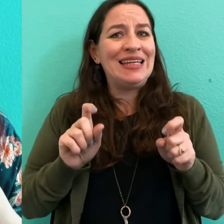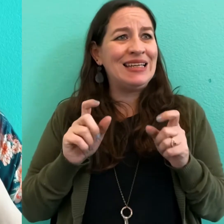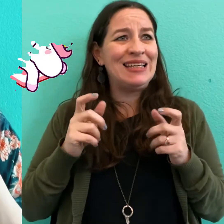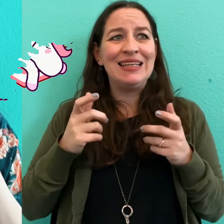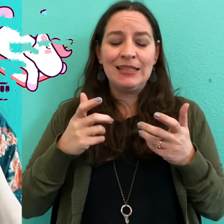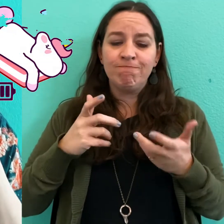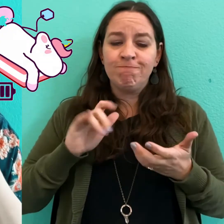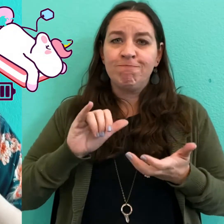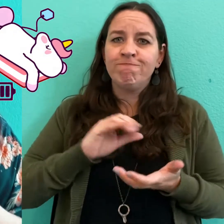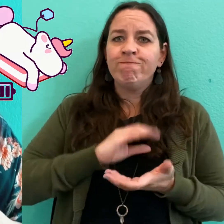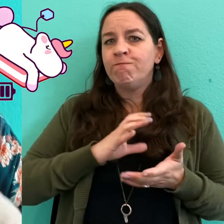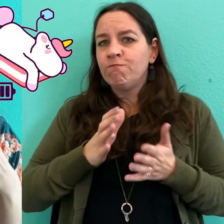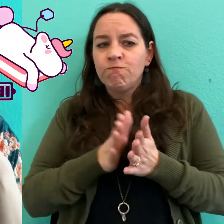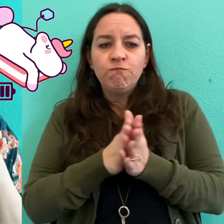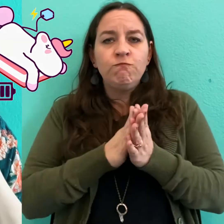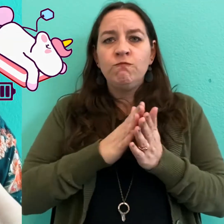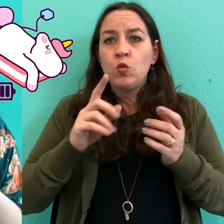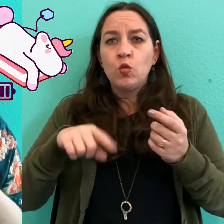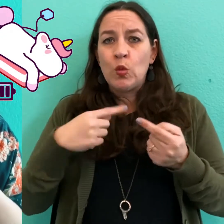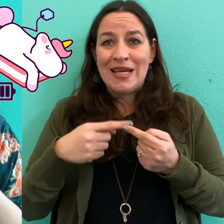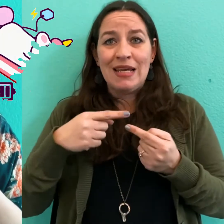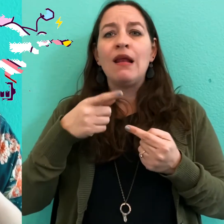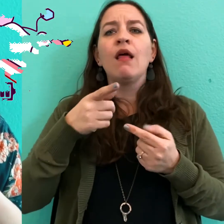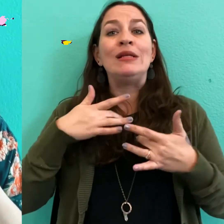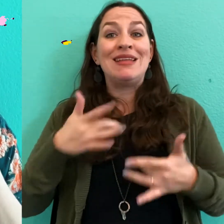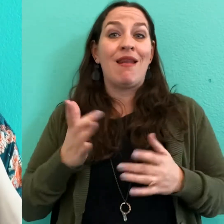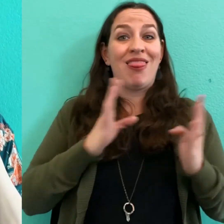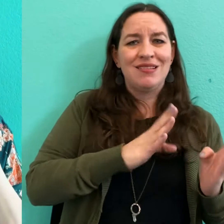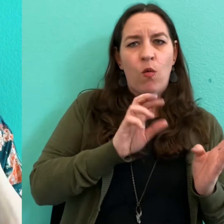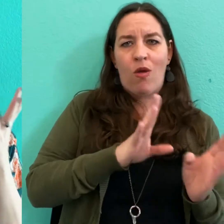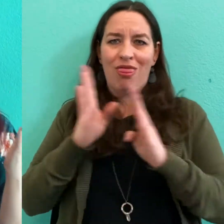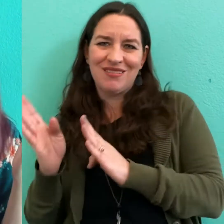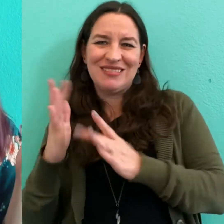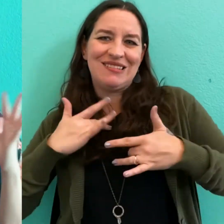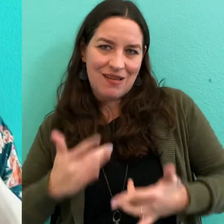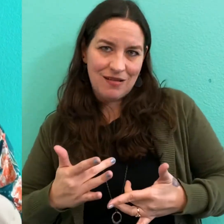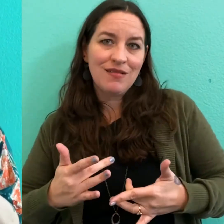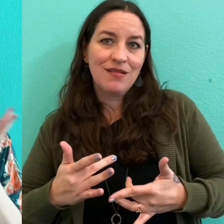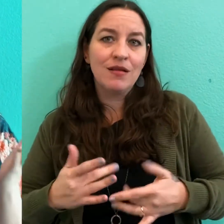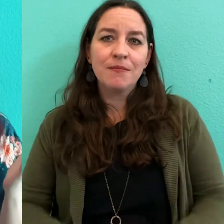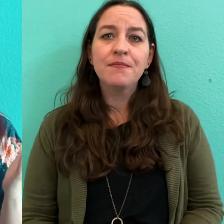of having your batteries recharged or having getting your needs met, that you're going to tend to lean one way or another.